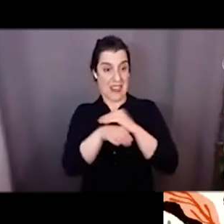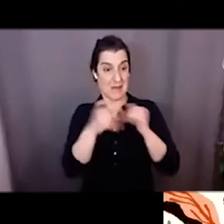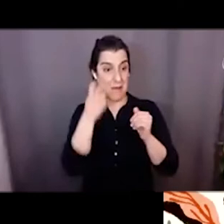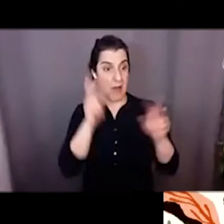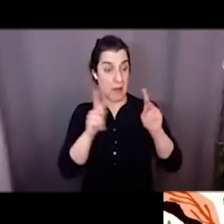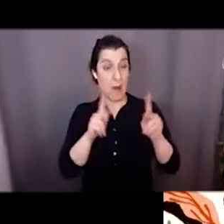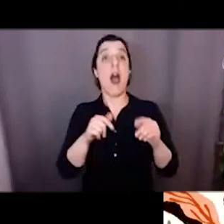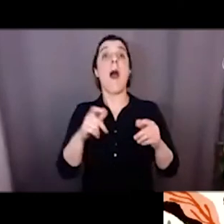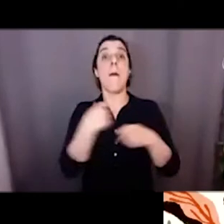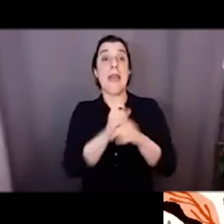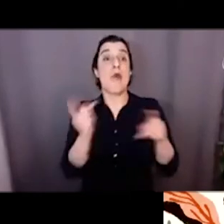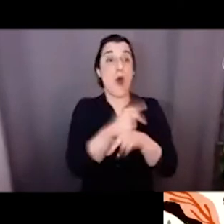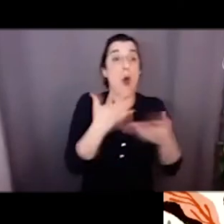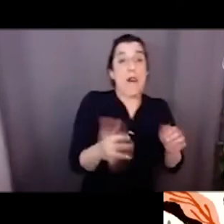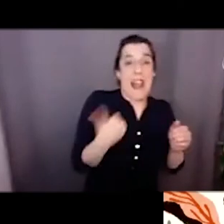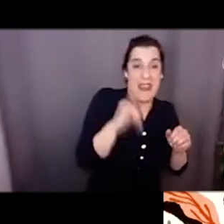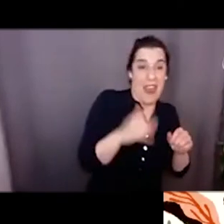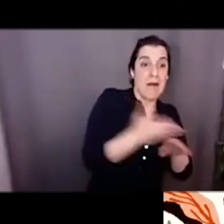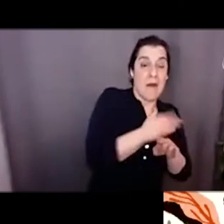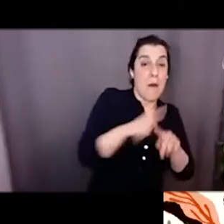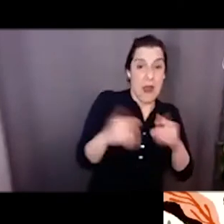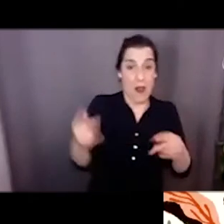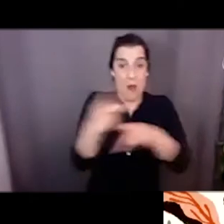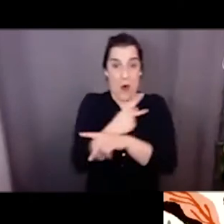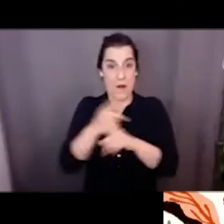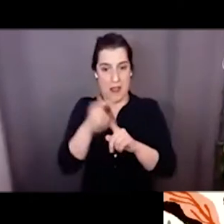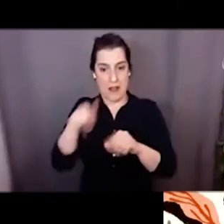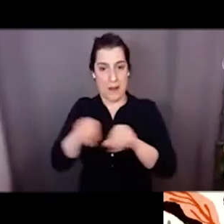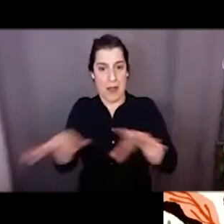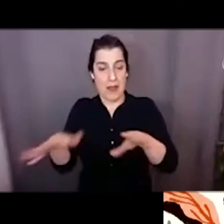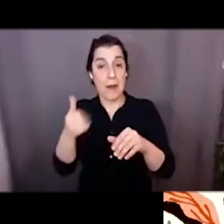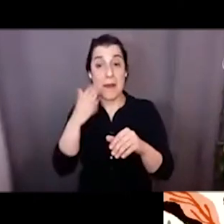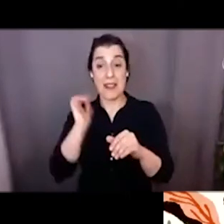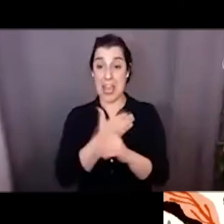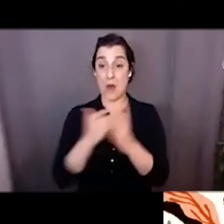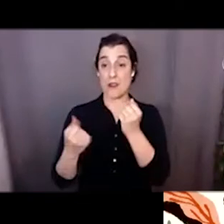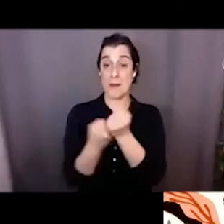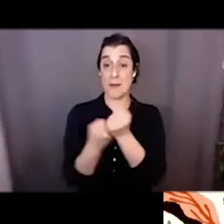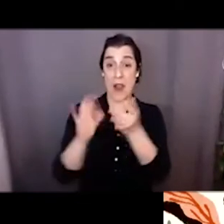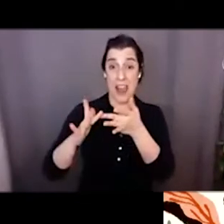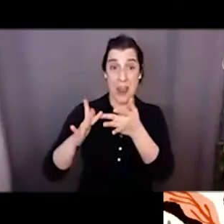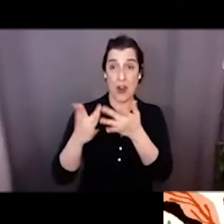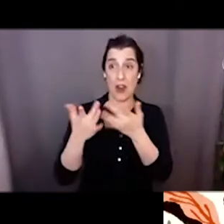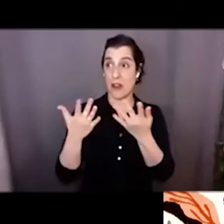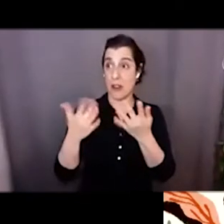the people that used to be our, our, our support networks for dealing with an accessibility are not largely